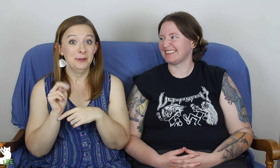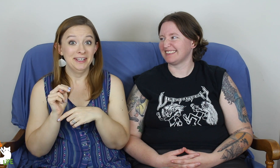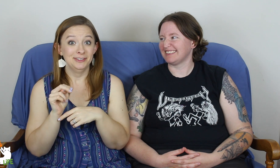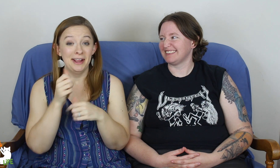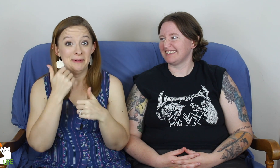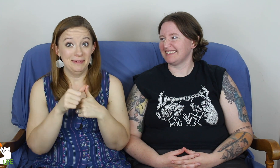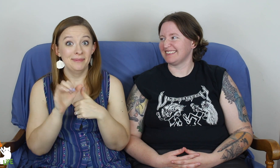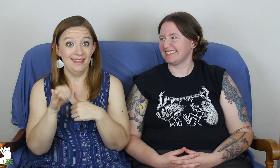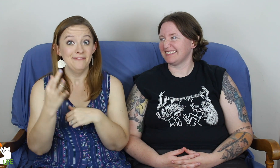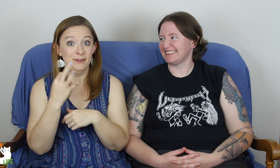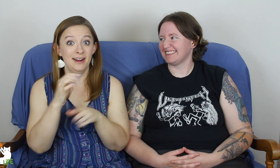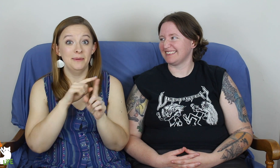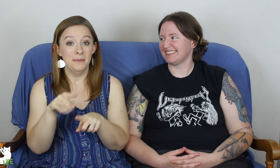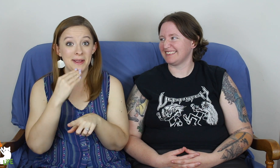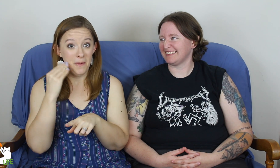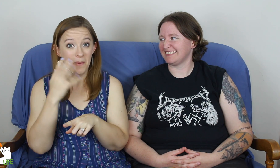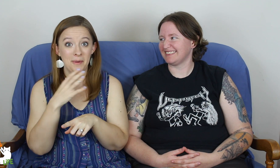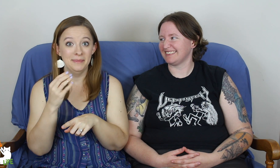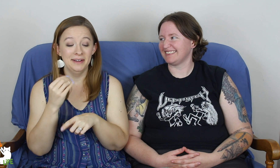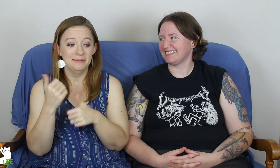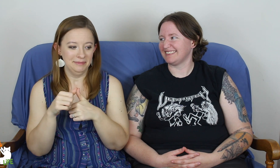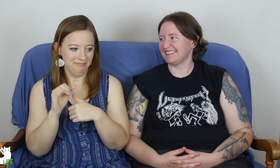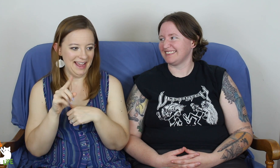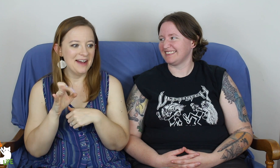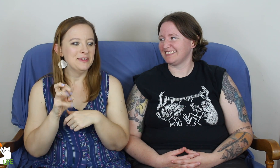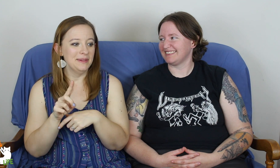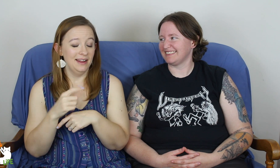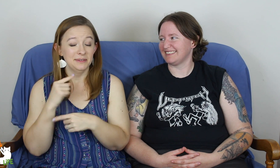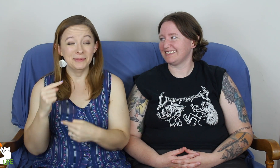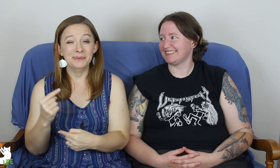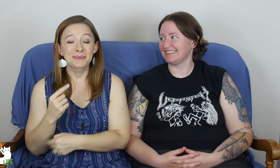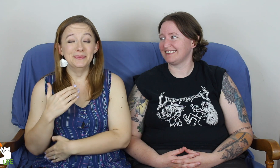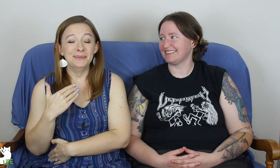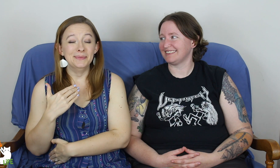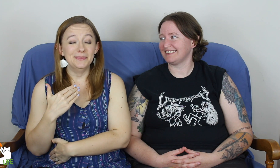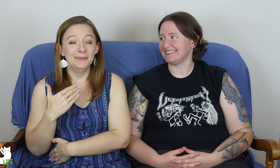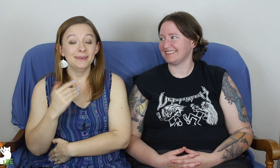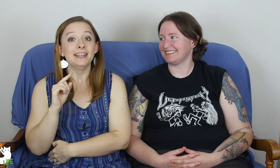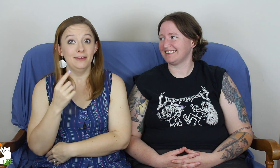Like the ovulation, I remember that Friday I came home and I remember I ovulated and it was so painful!